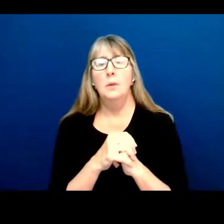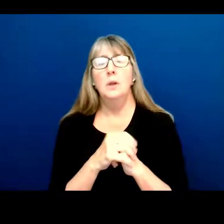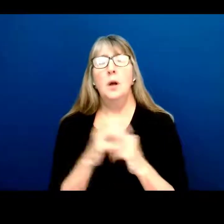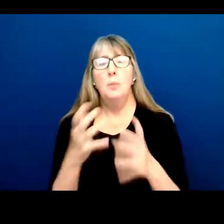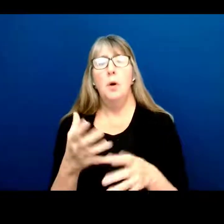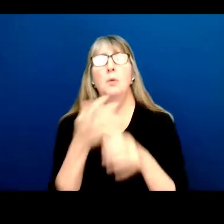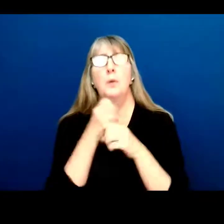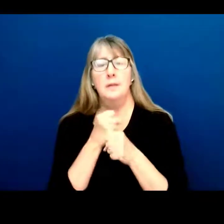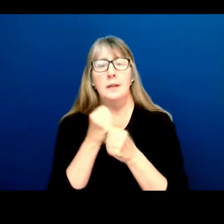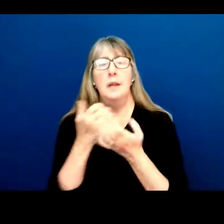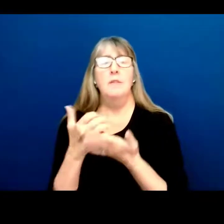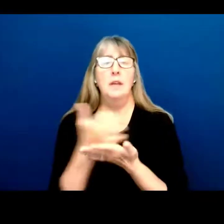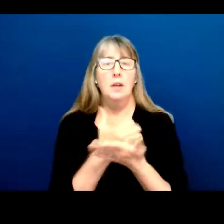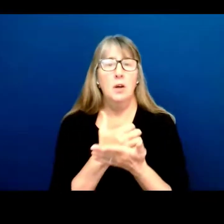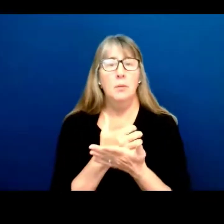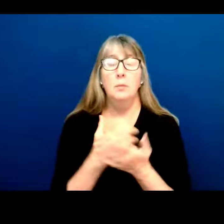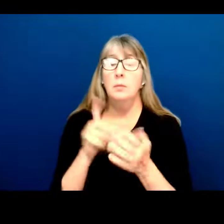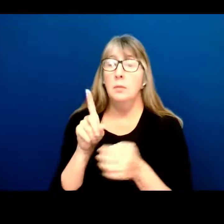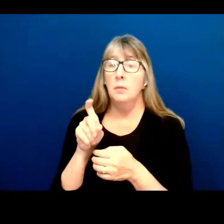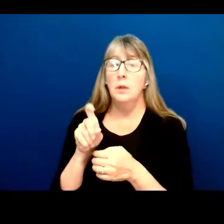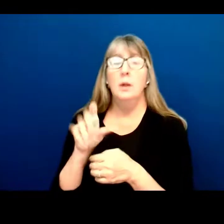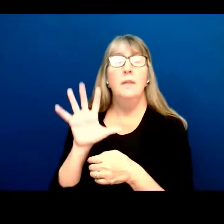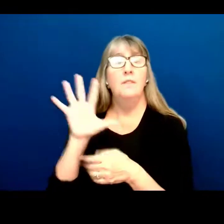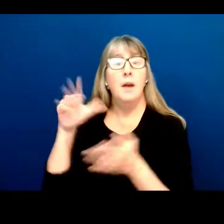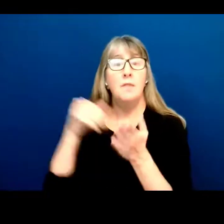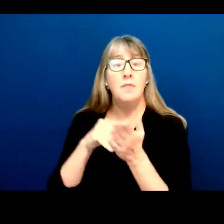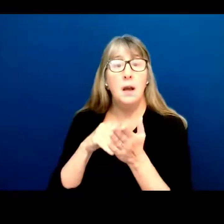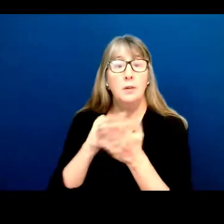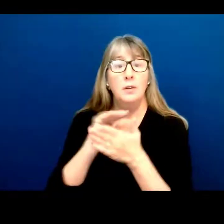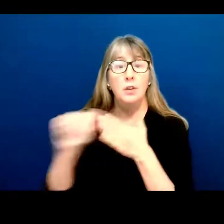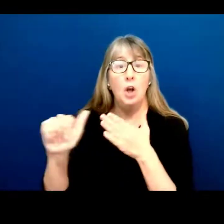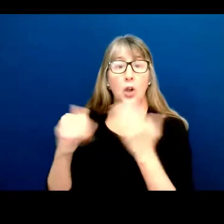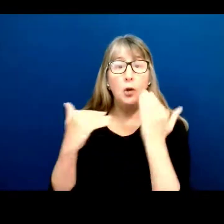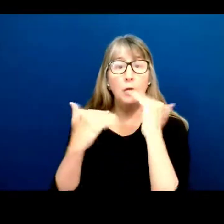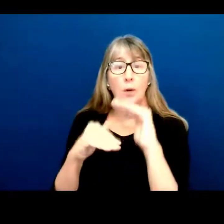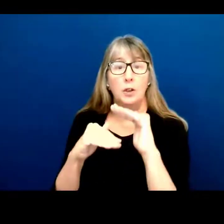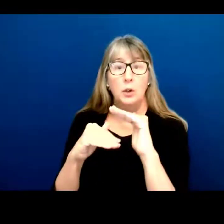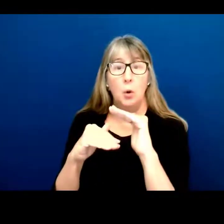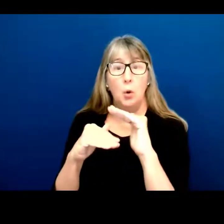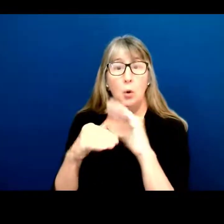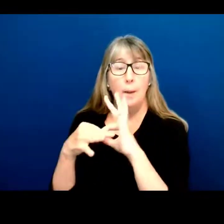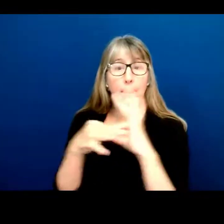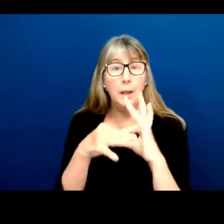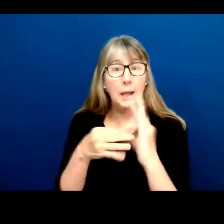Diane Dean: "Does the $5,000 threshold apply here or does .. . Kathy Hancock: Yes. Diane Dean: .. . or does any income